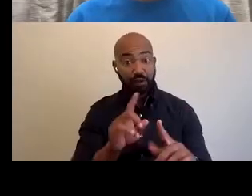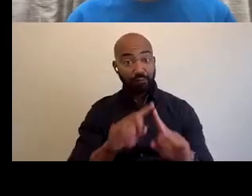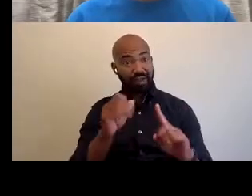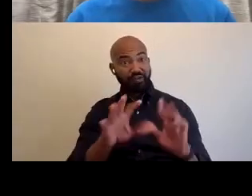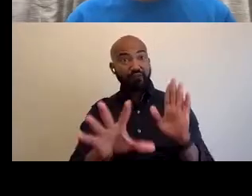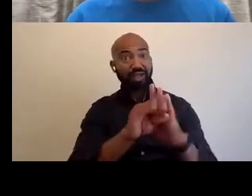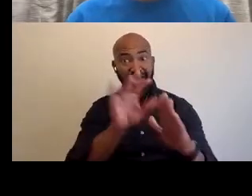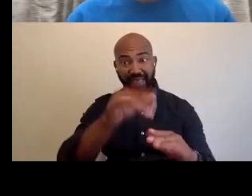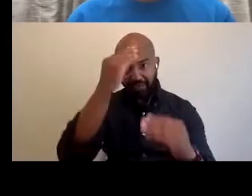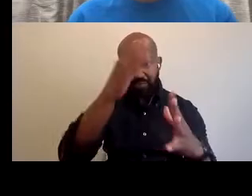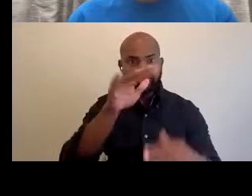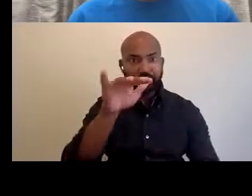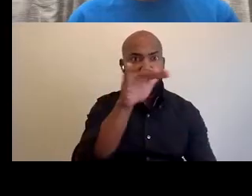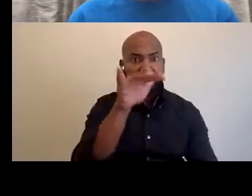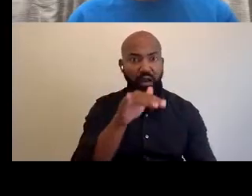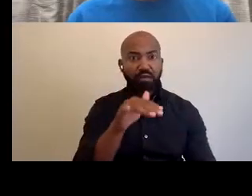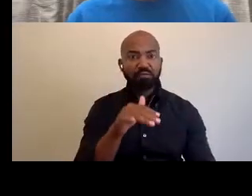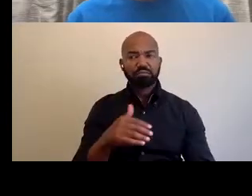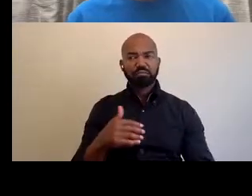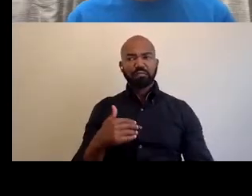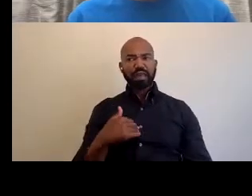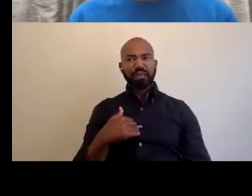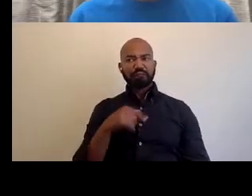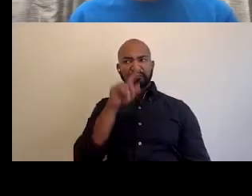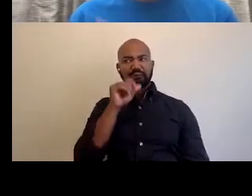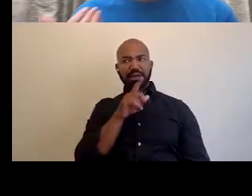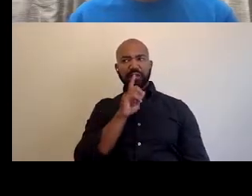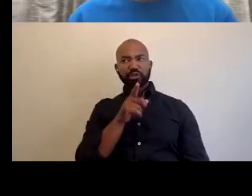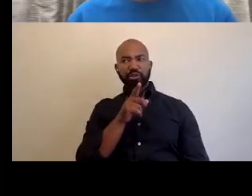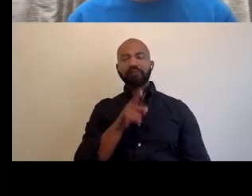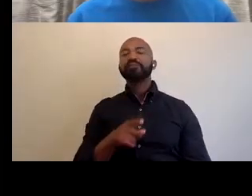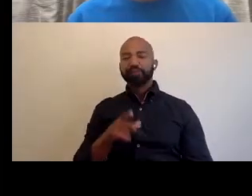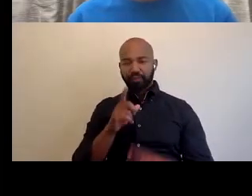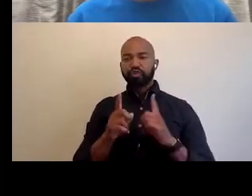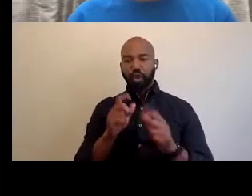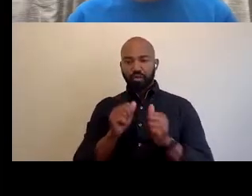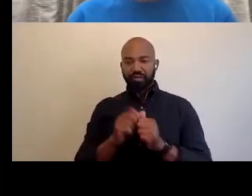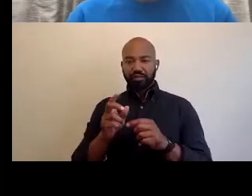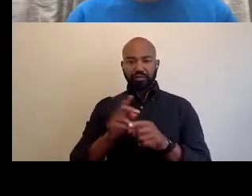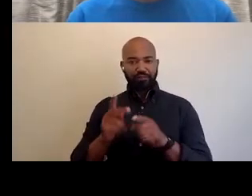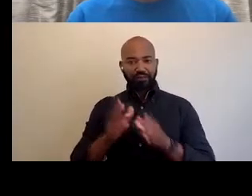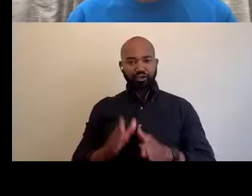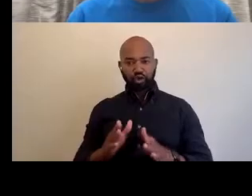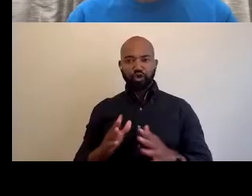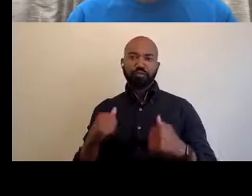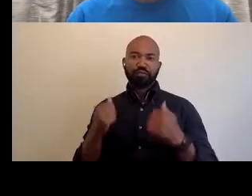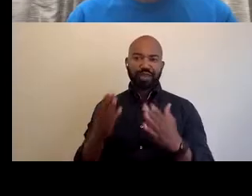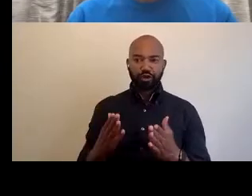I would encourage you to talk to the prescriber of your HRT or your healthcare providers involved in your care.